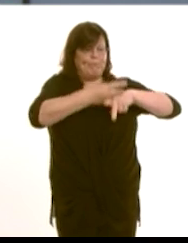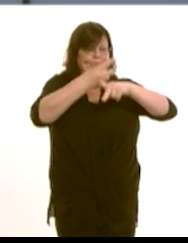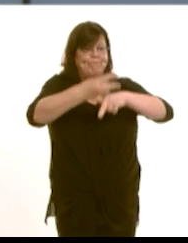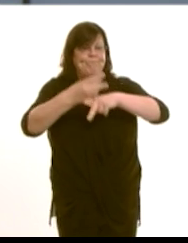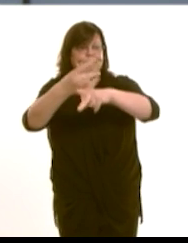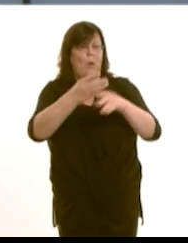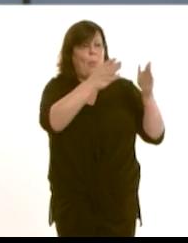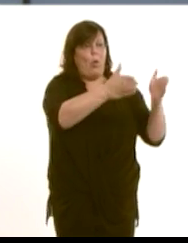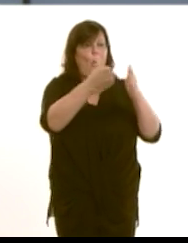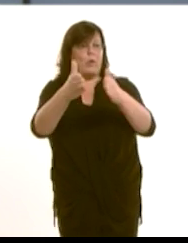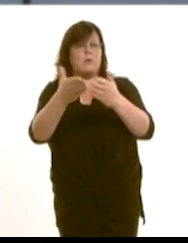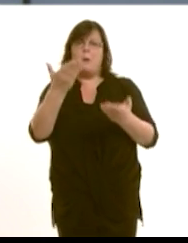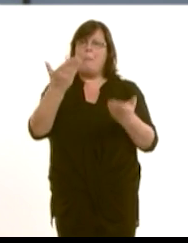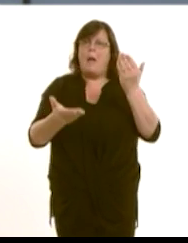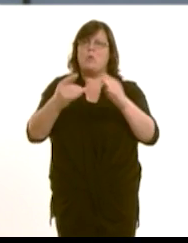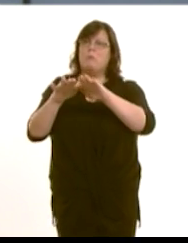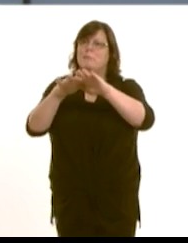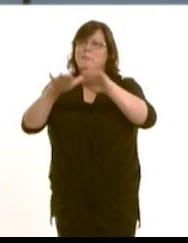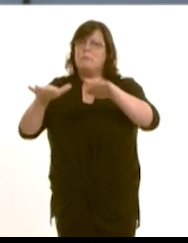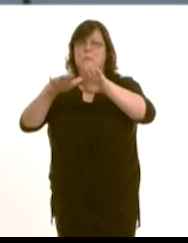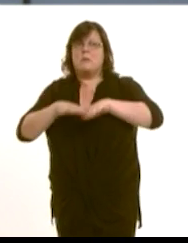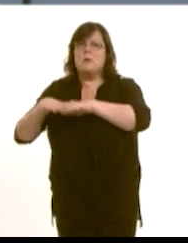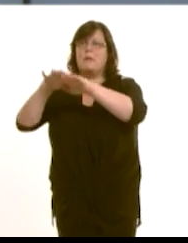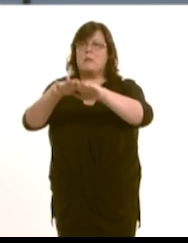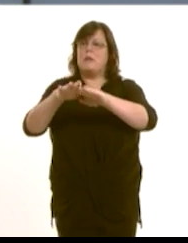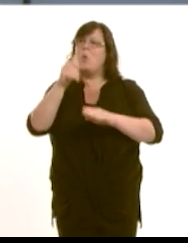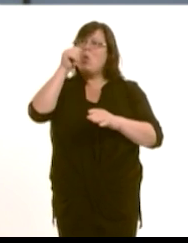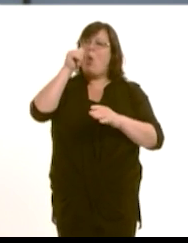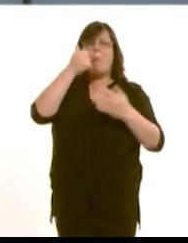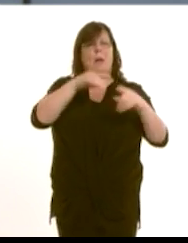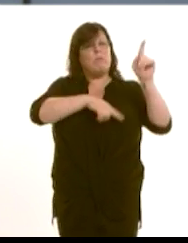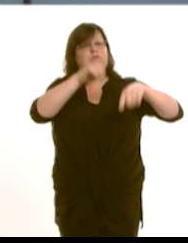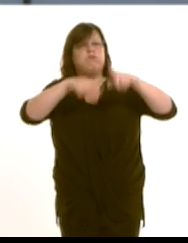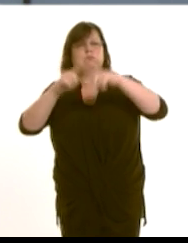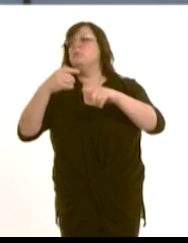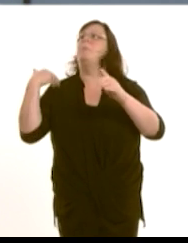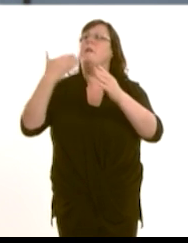Now, there have been improvements over time to neonatal units in Wales, but they are considerableó2008,